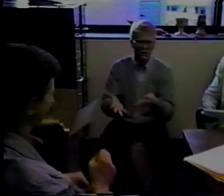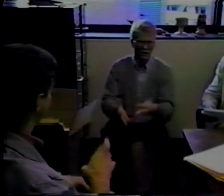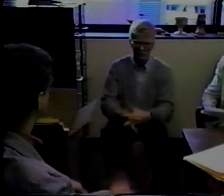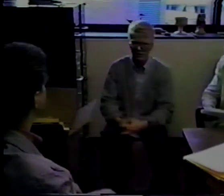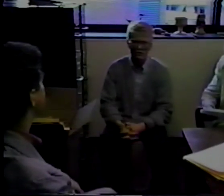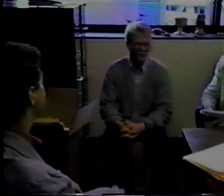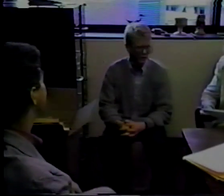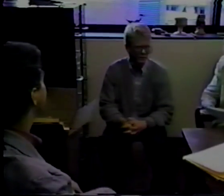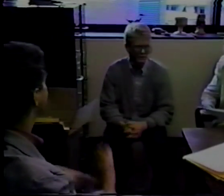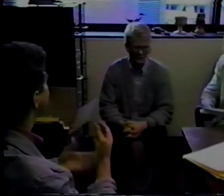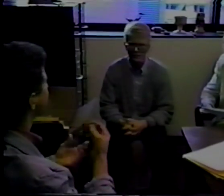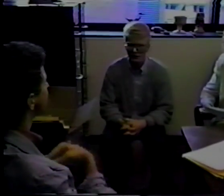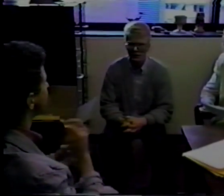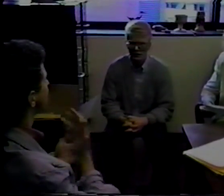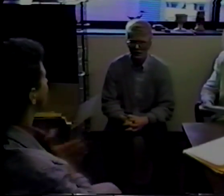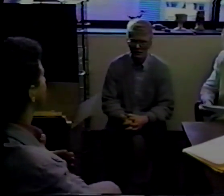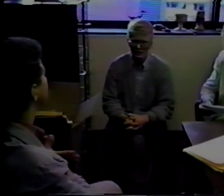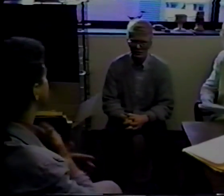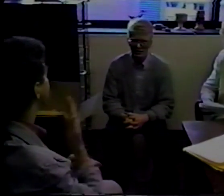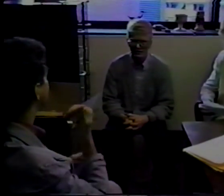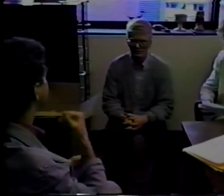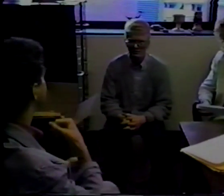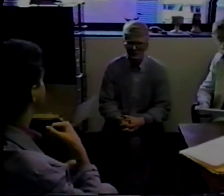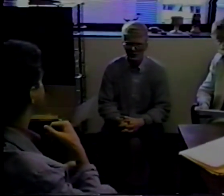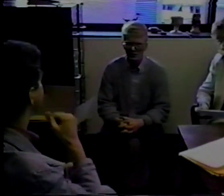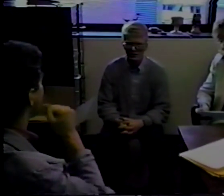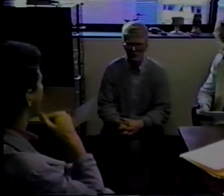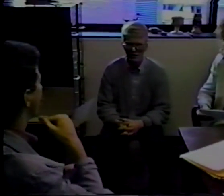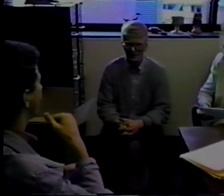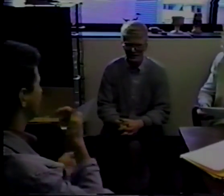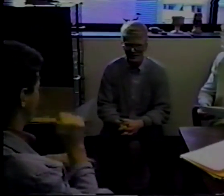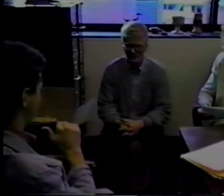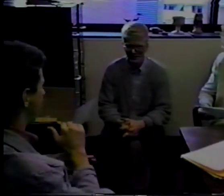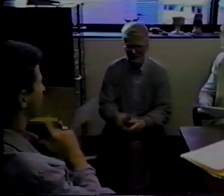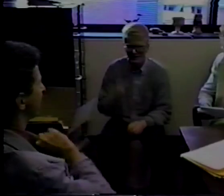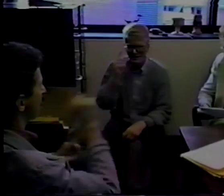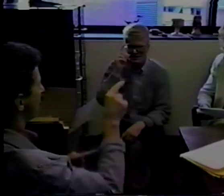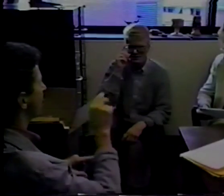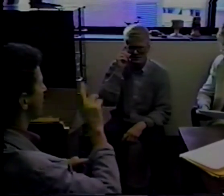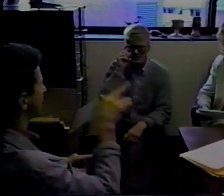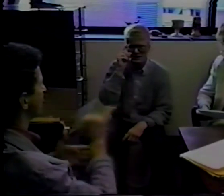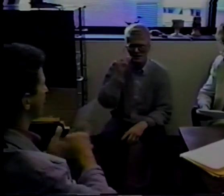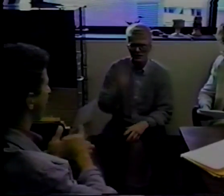ok, that's fine. It give me a little bit of a break there. (chuckle)